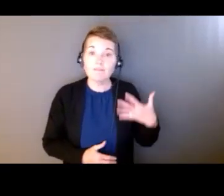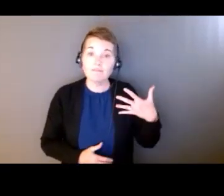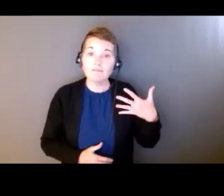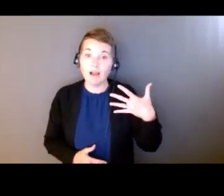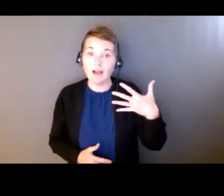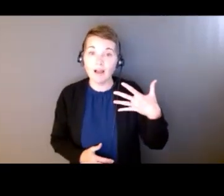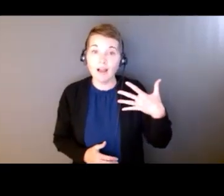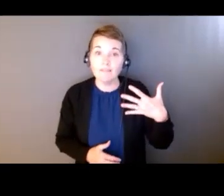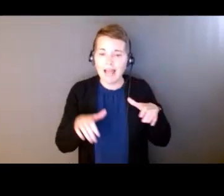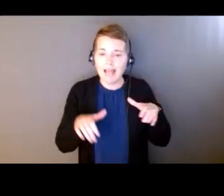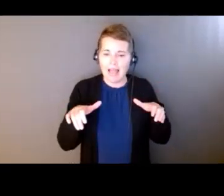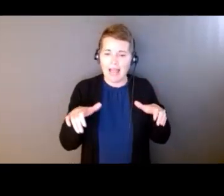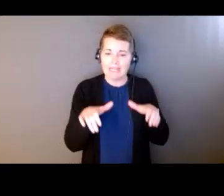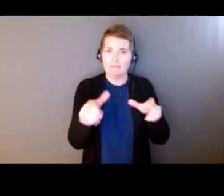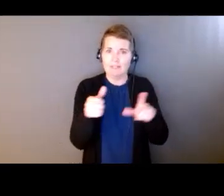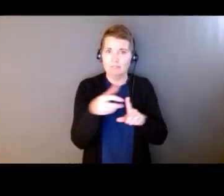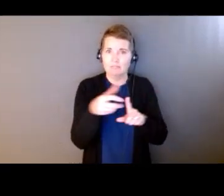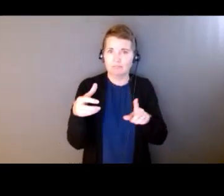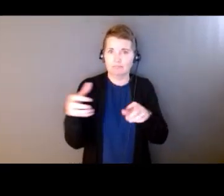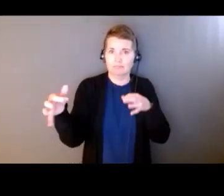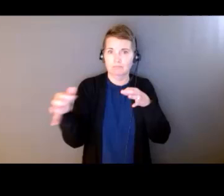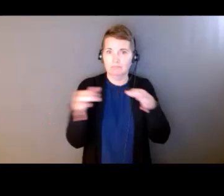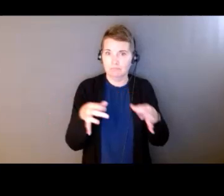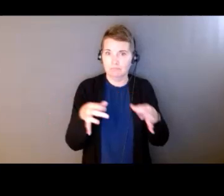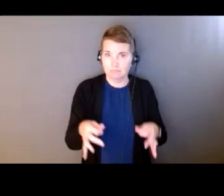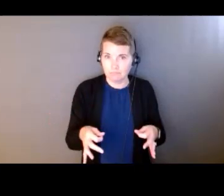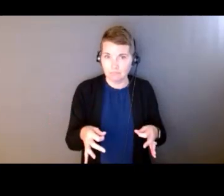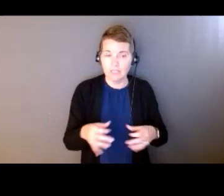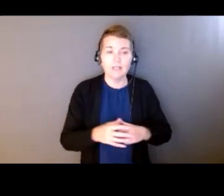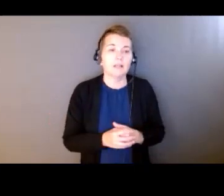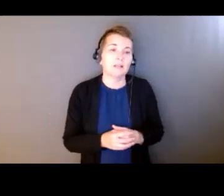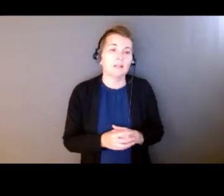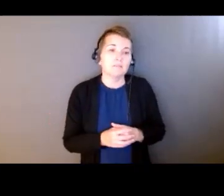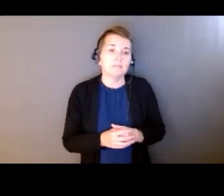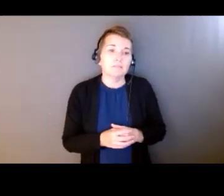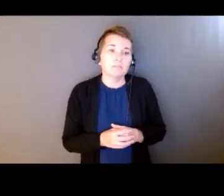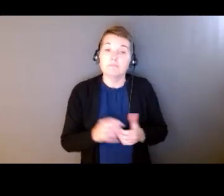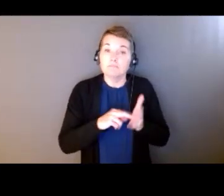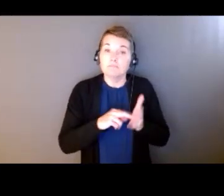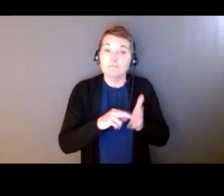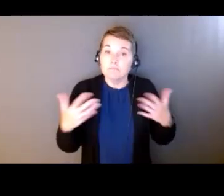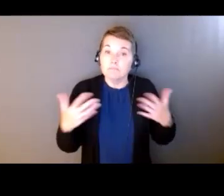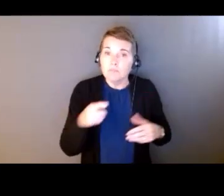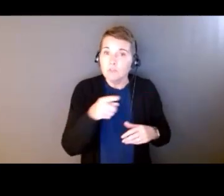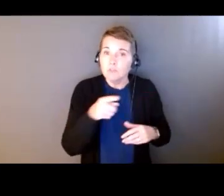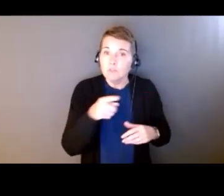So, once an applicant lands on the activity description page, they will describe their proposed activities.